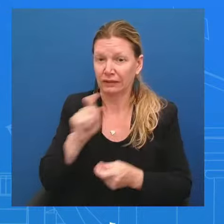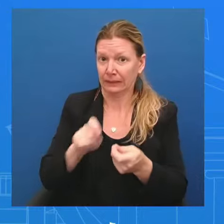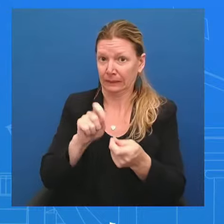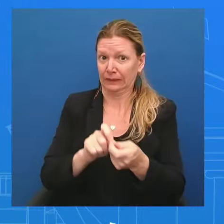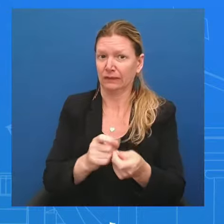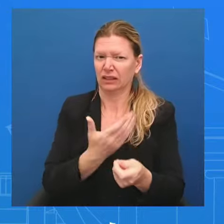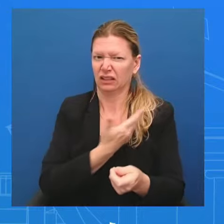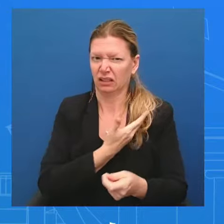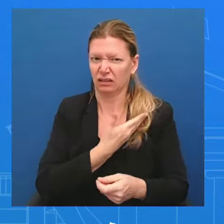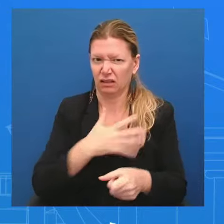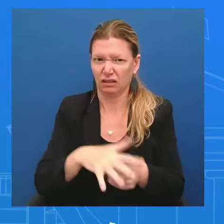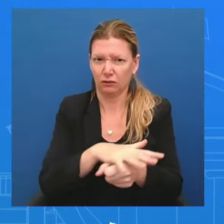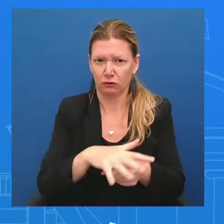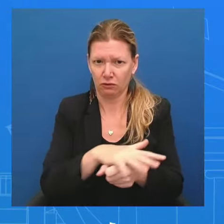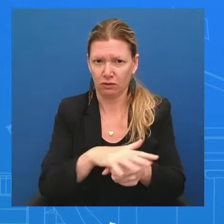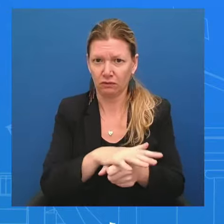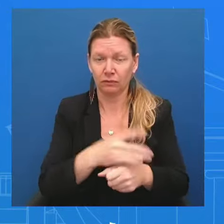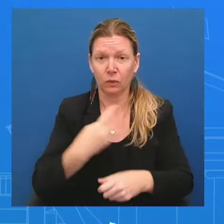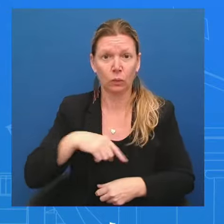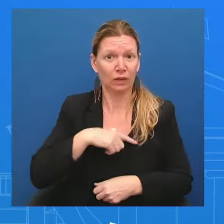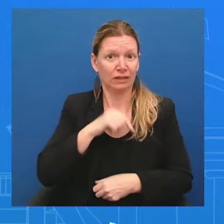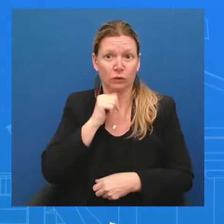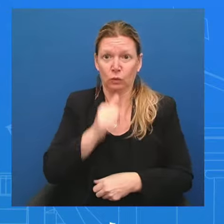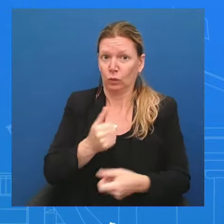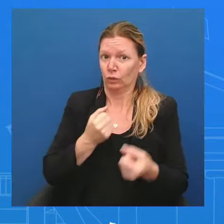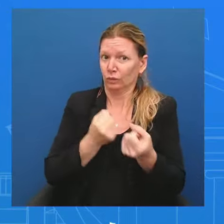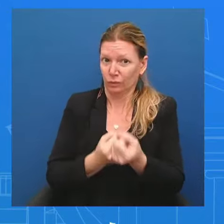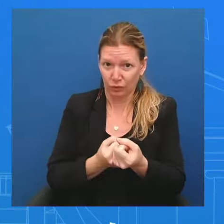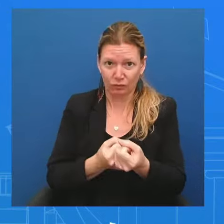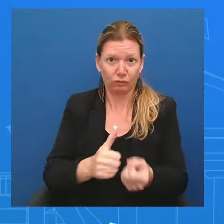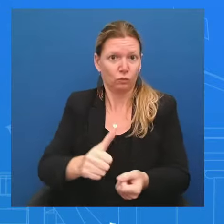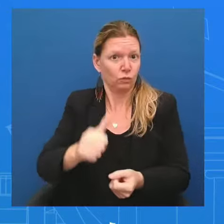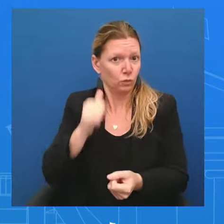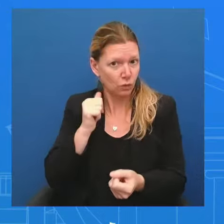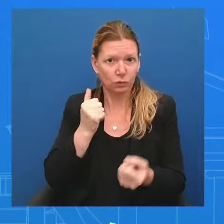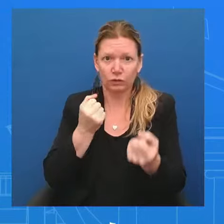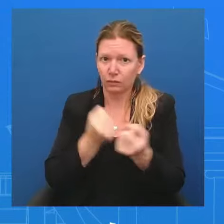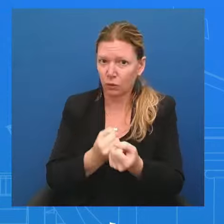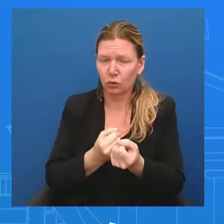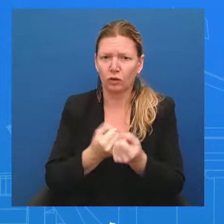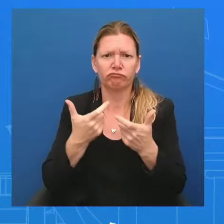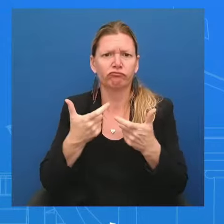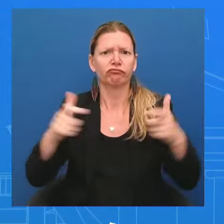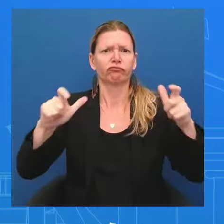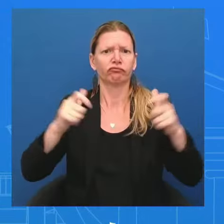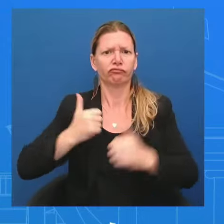we won't support a major ground operation in Rafah. And we've again been very consistent on that.